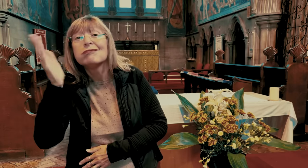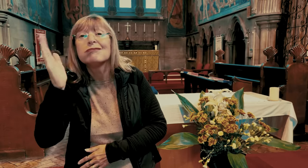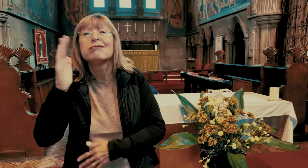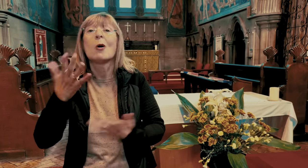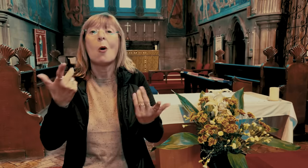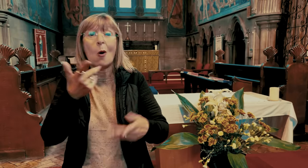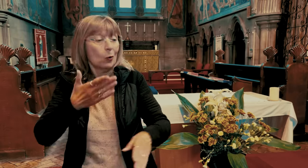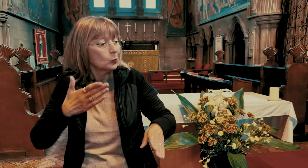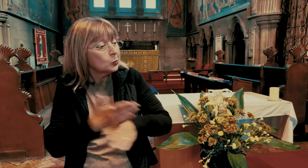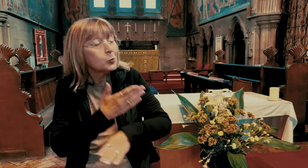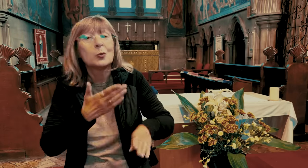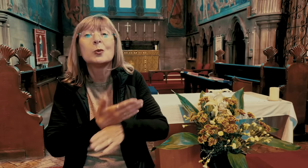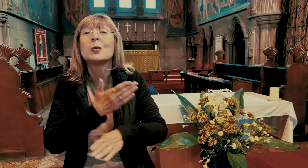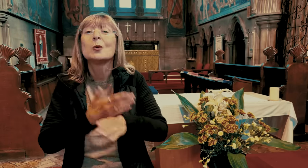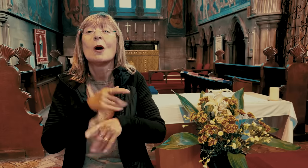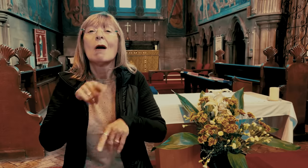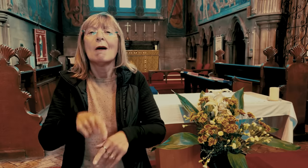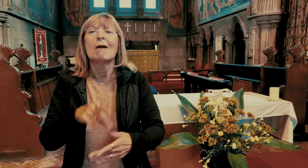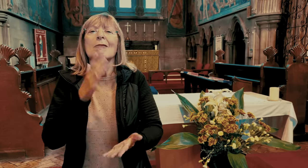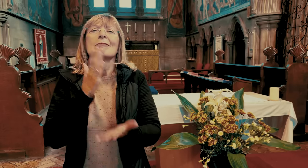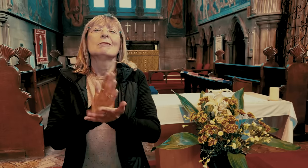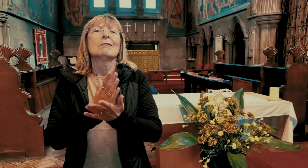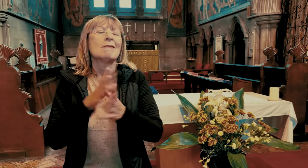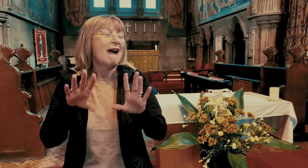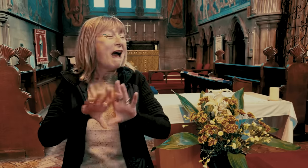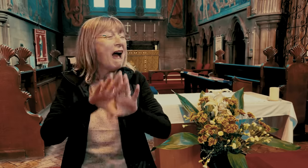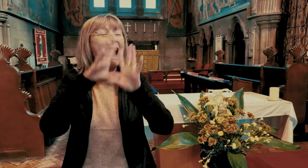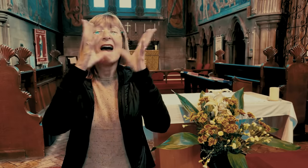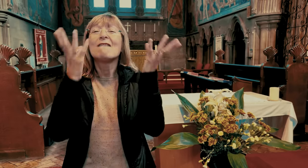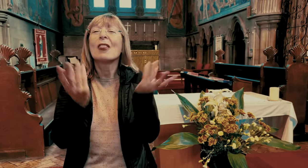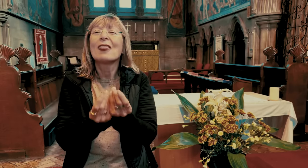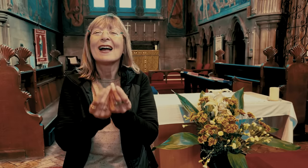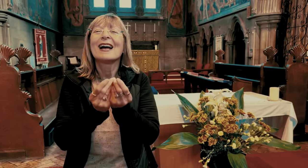do everything in the name of the Lord Jesus,